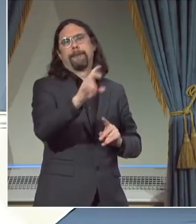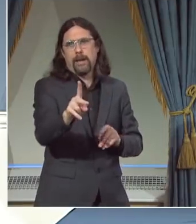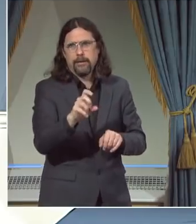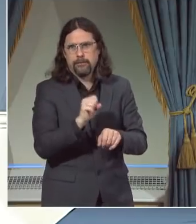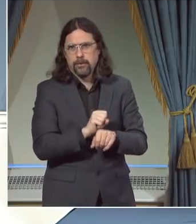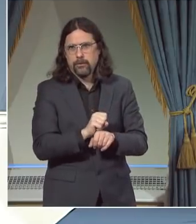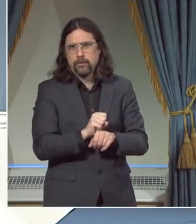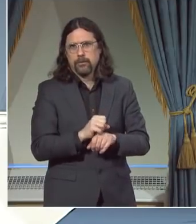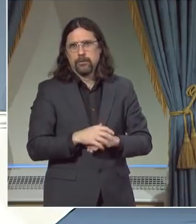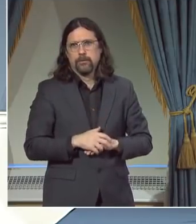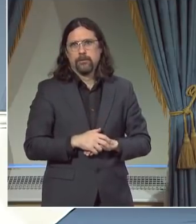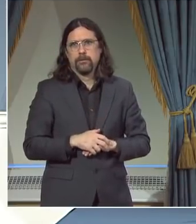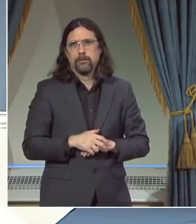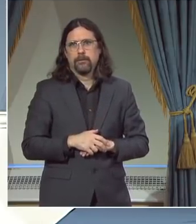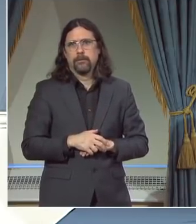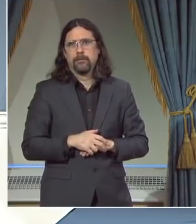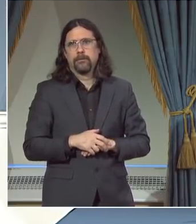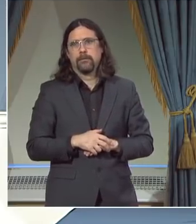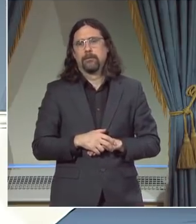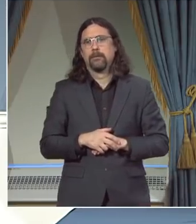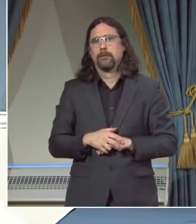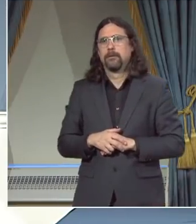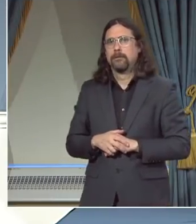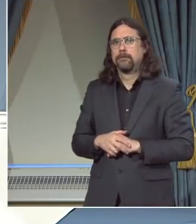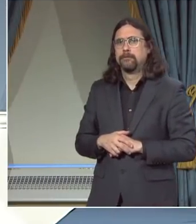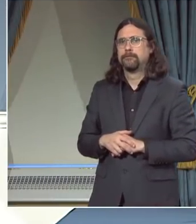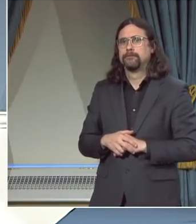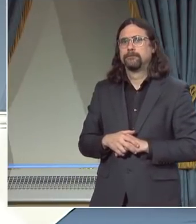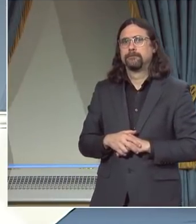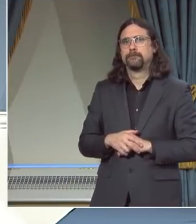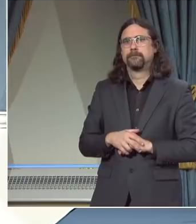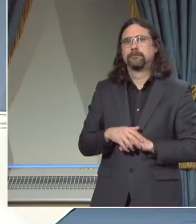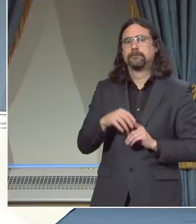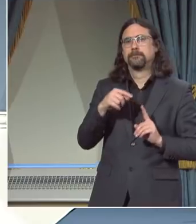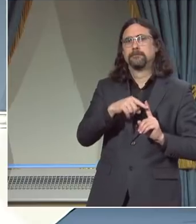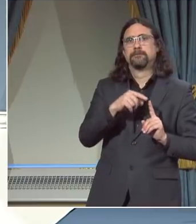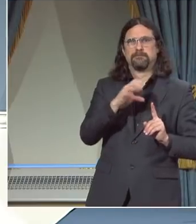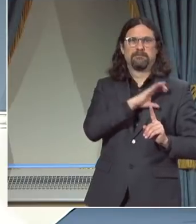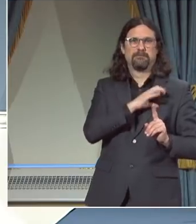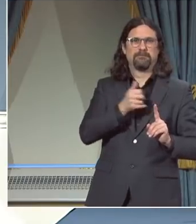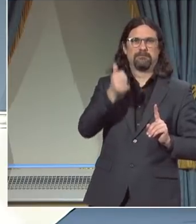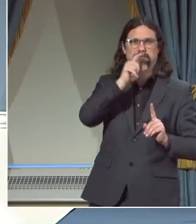MEDICAL DISTRICT, HAS TO DO WHETHER YOU TESTED POSITIVE OR NOT, WHETHER YOU HAVE A FEVEROR NOT, WHETHER YOU HAVE